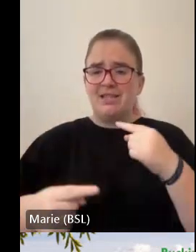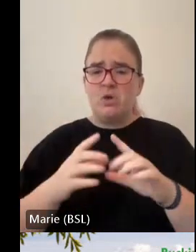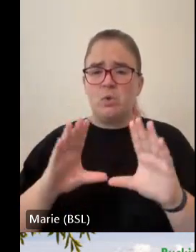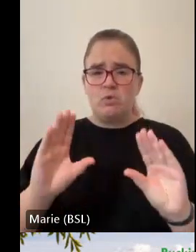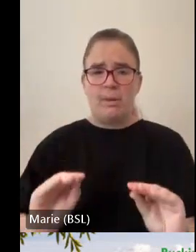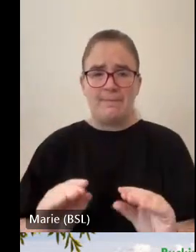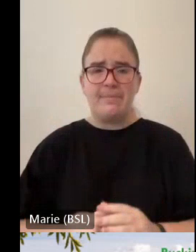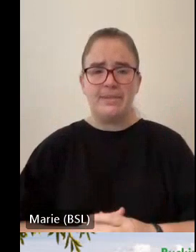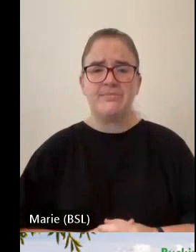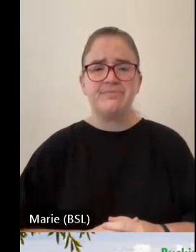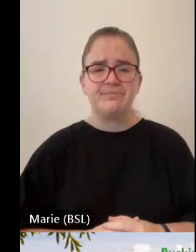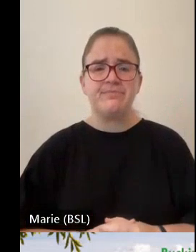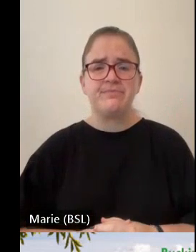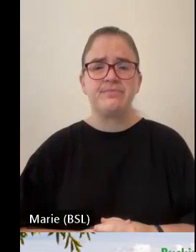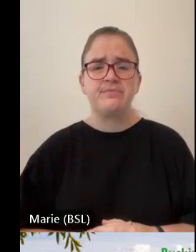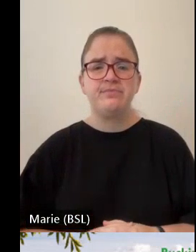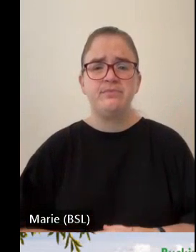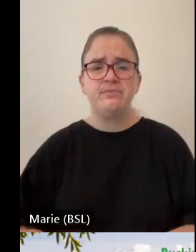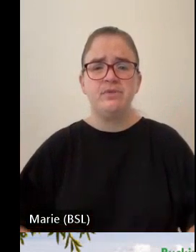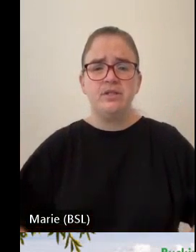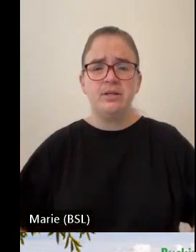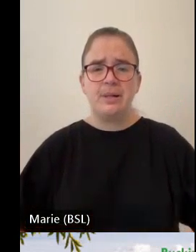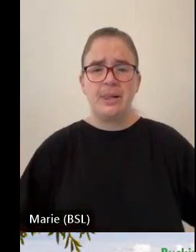And we'll come back to her in a couple of slides time.